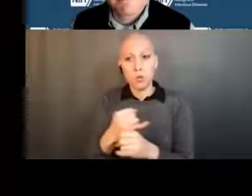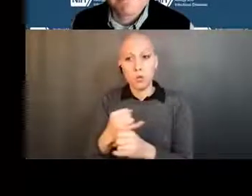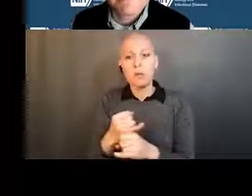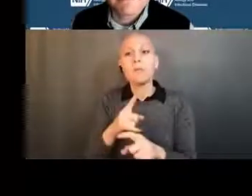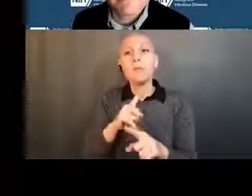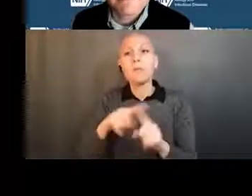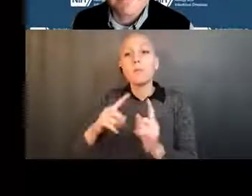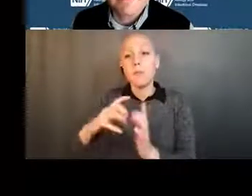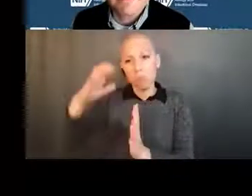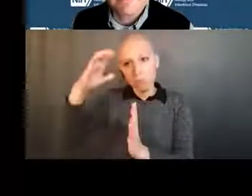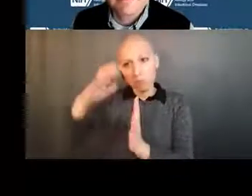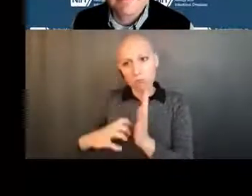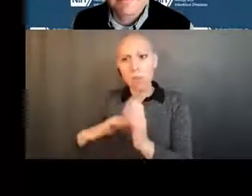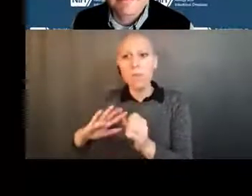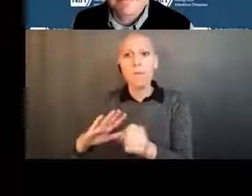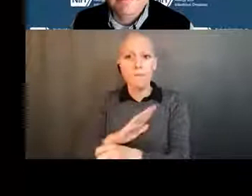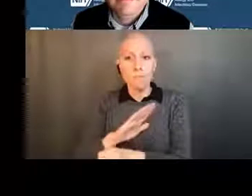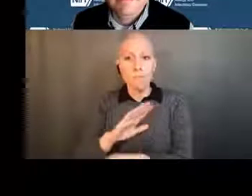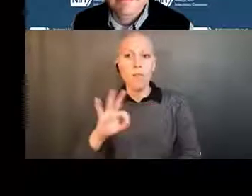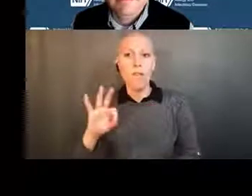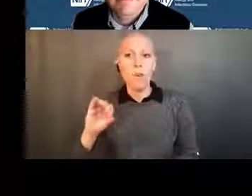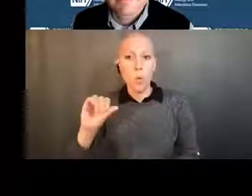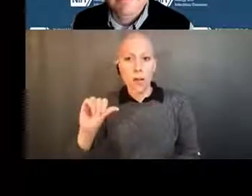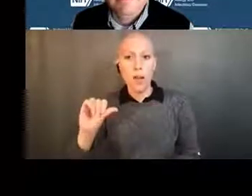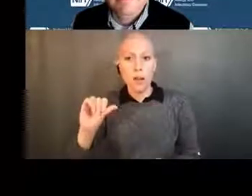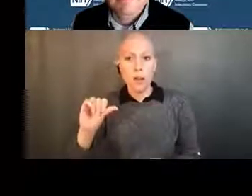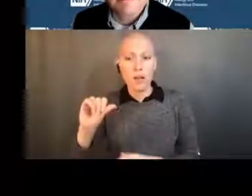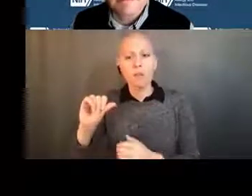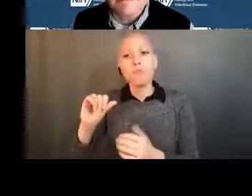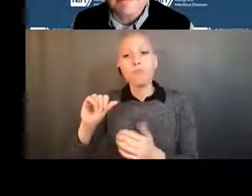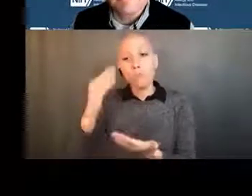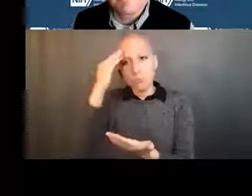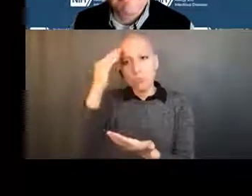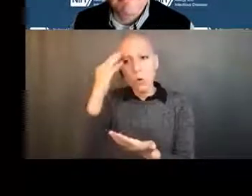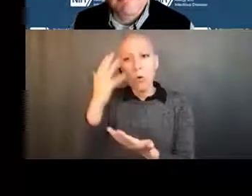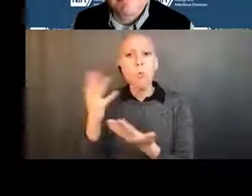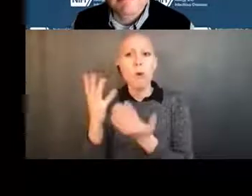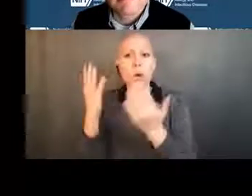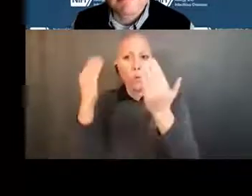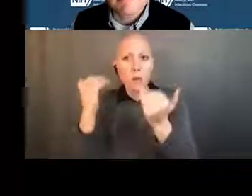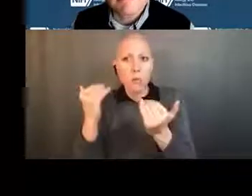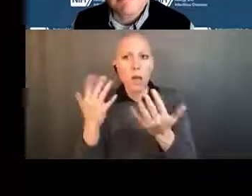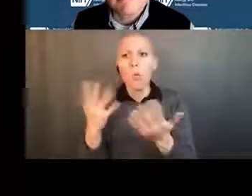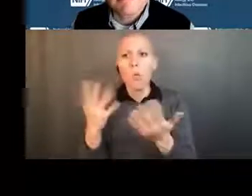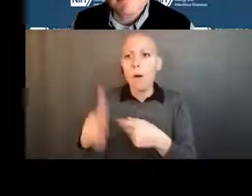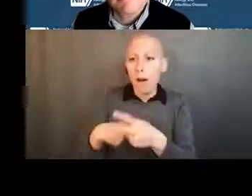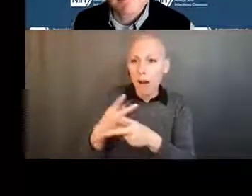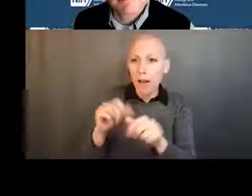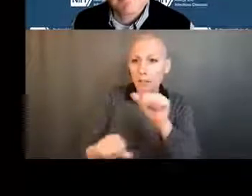to look for what kind of science and what kind of collaborations we're looking for.